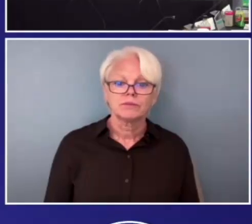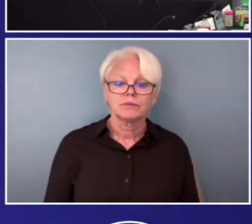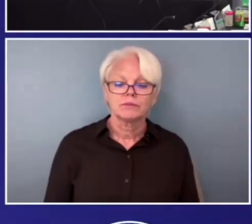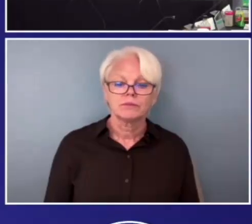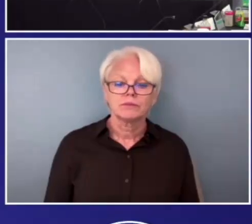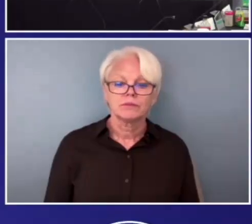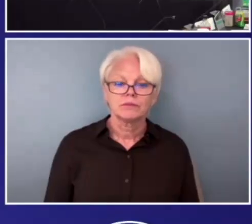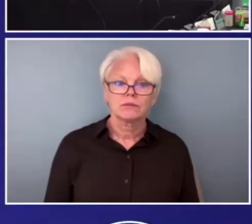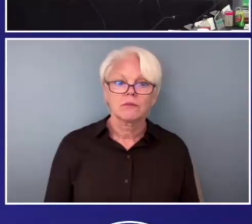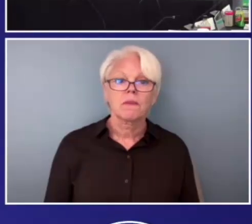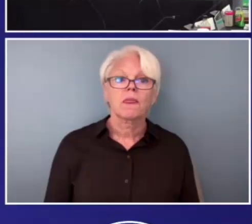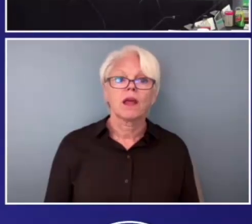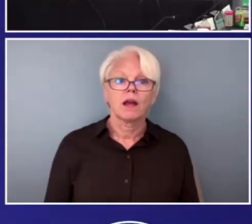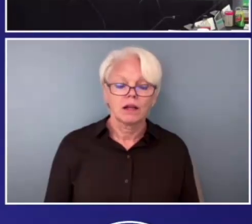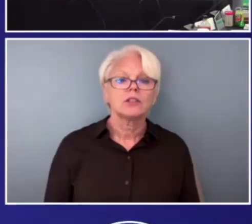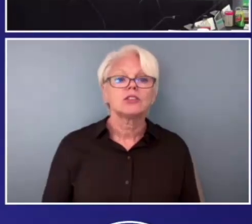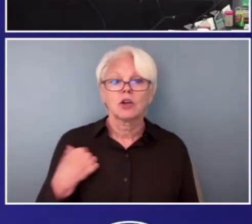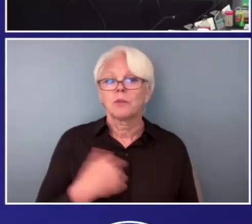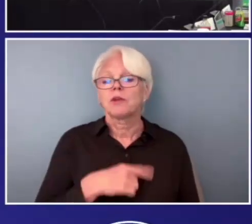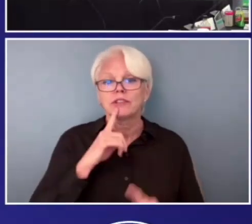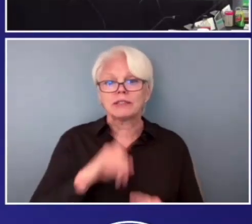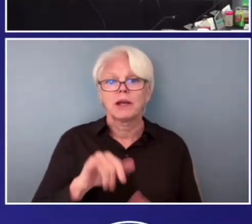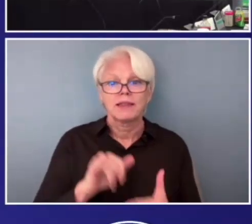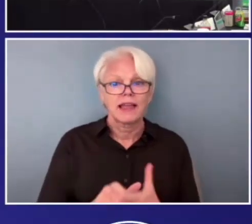We've responded to this, and we no longer have to do it.